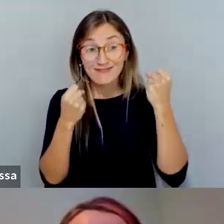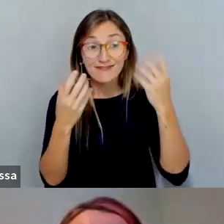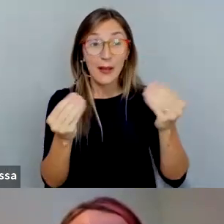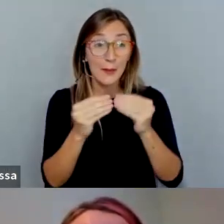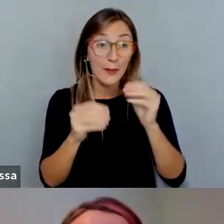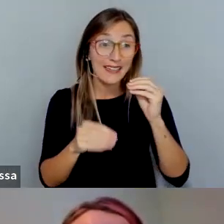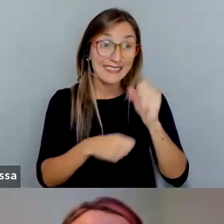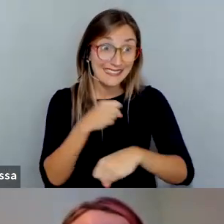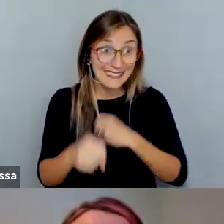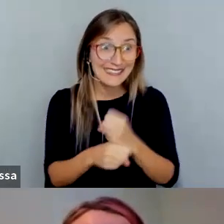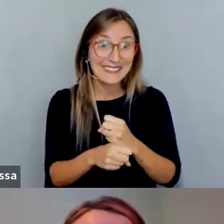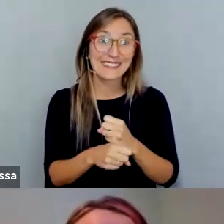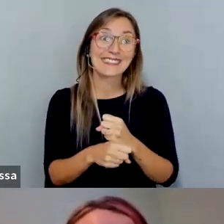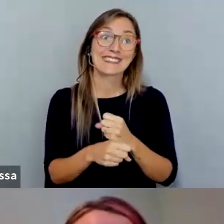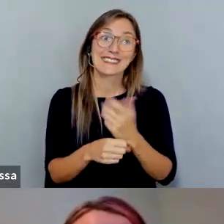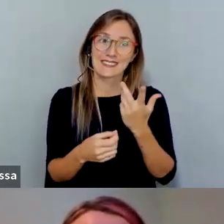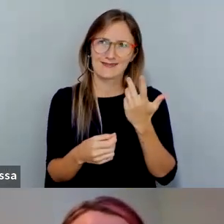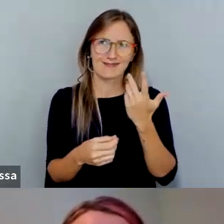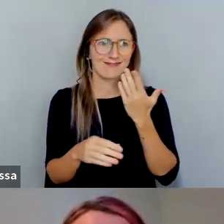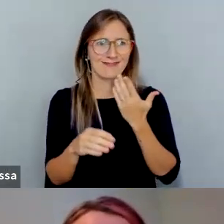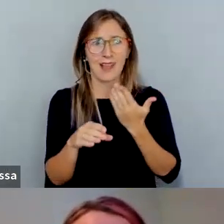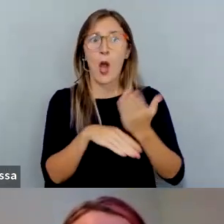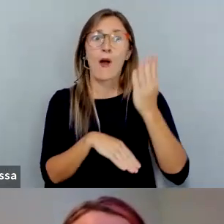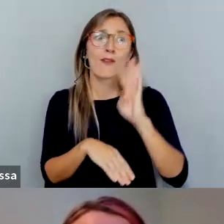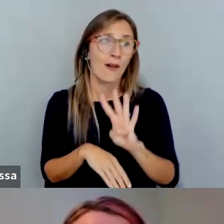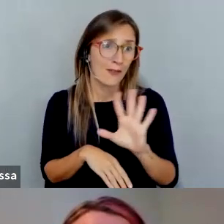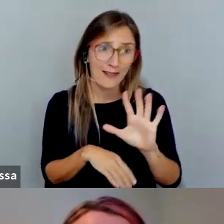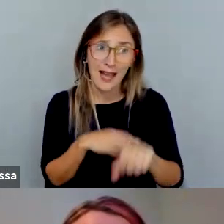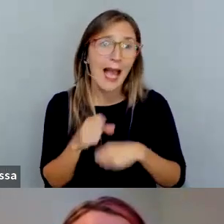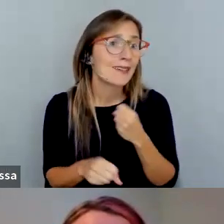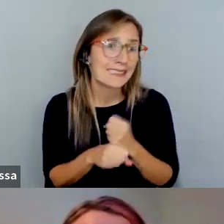I am living in Montana now but originally from Michigan. I have worked in